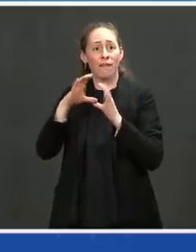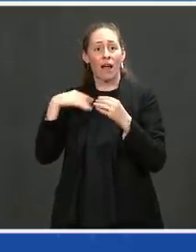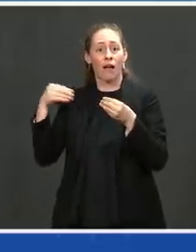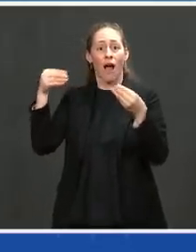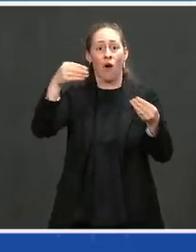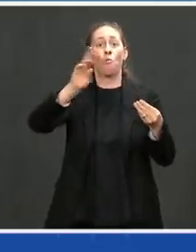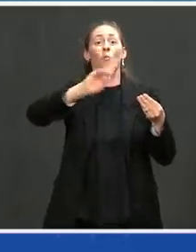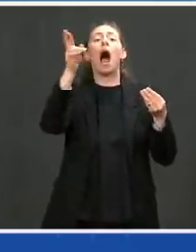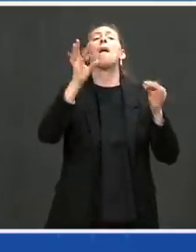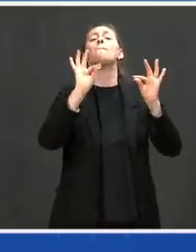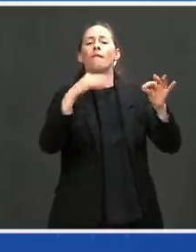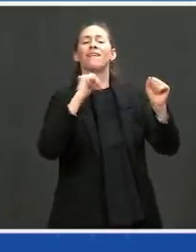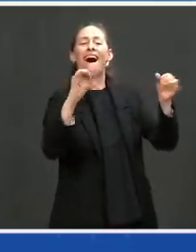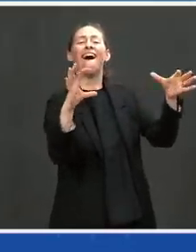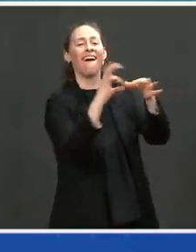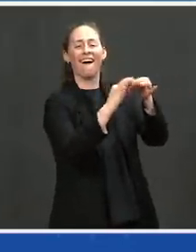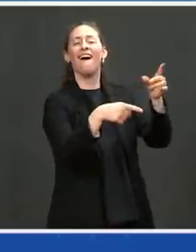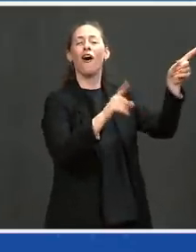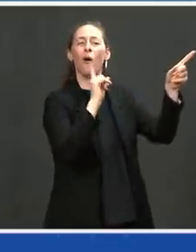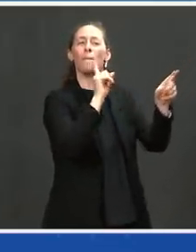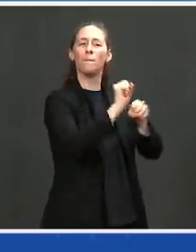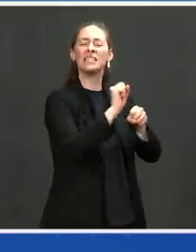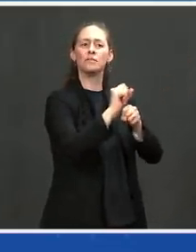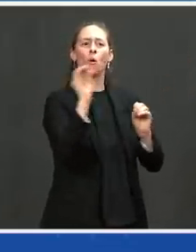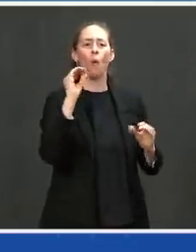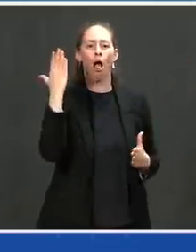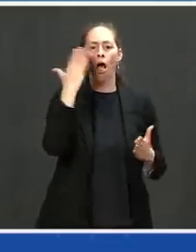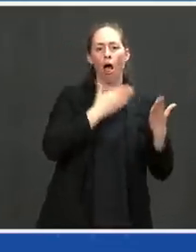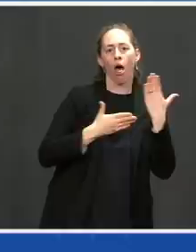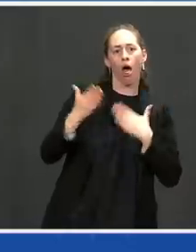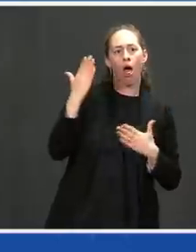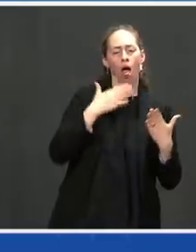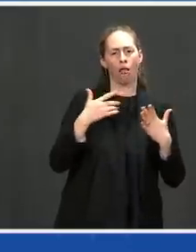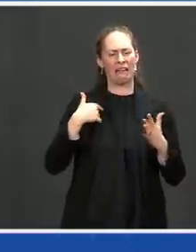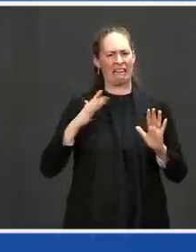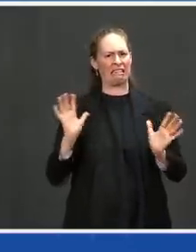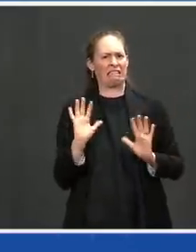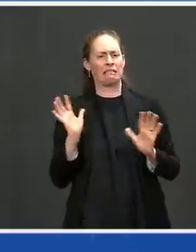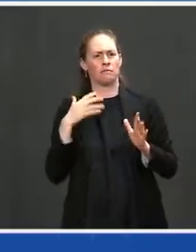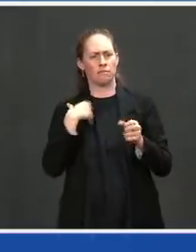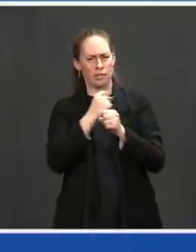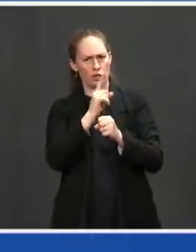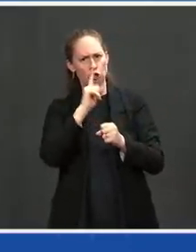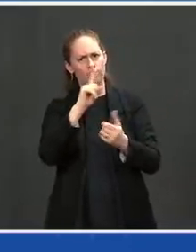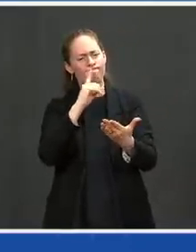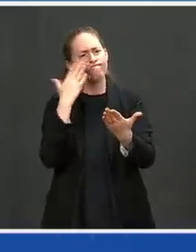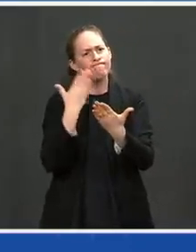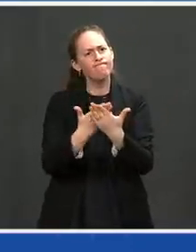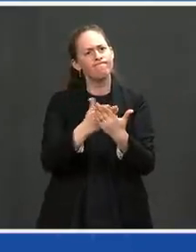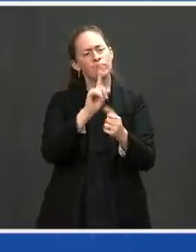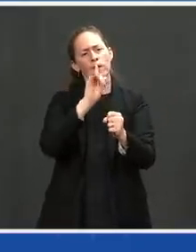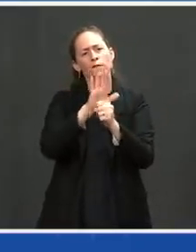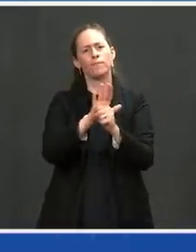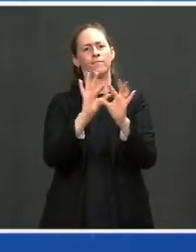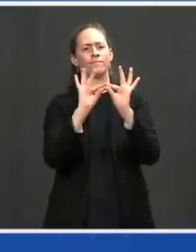And so that's going to reduce significantly -- there's two ways to reduce child populations in circumstances